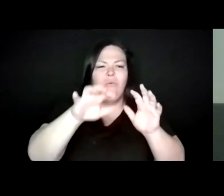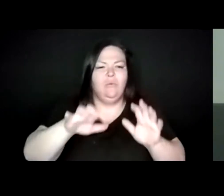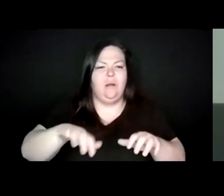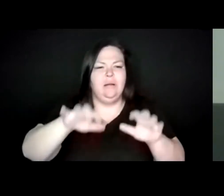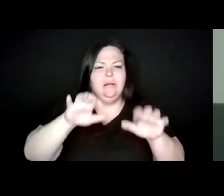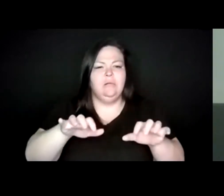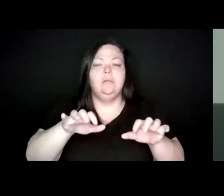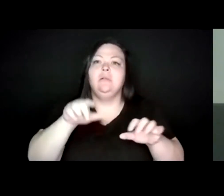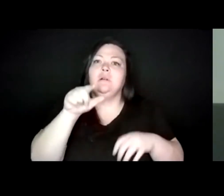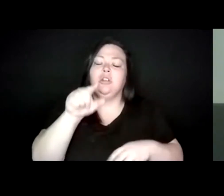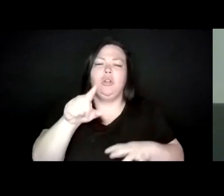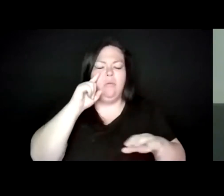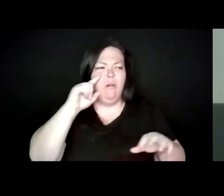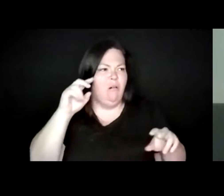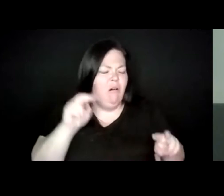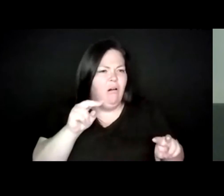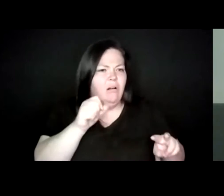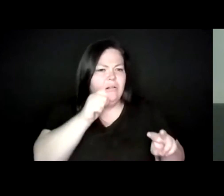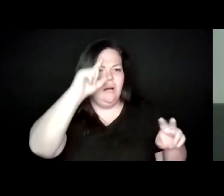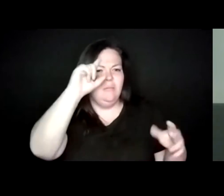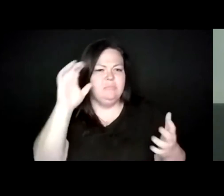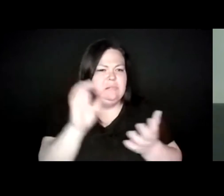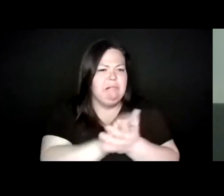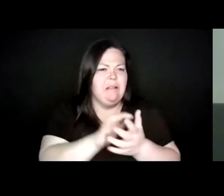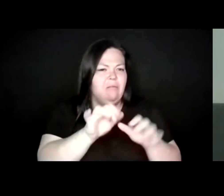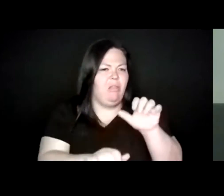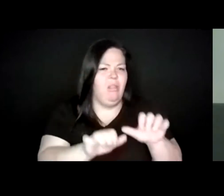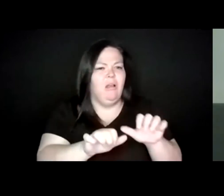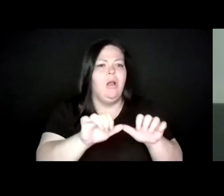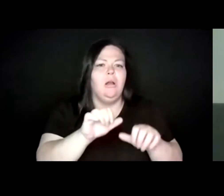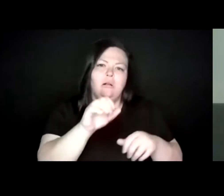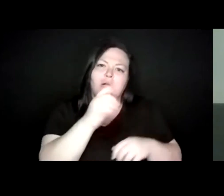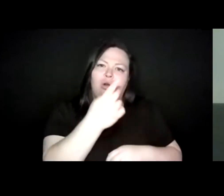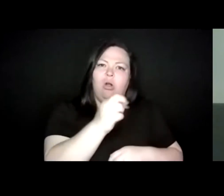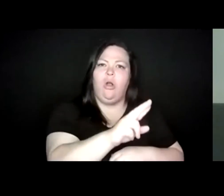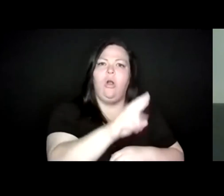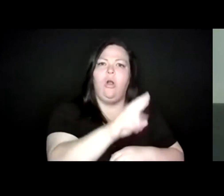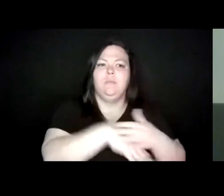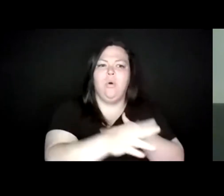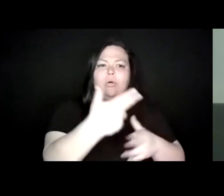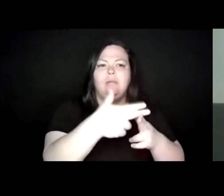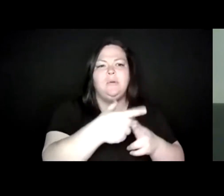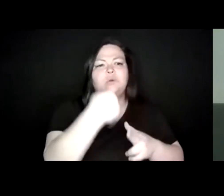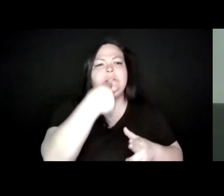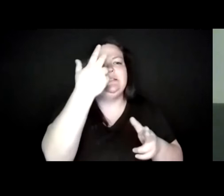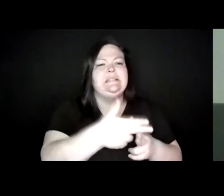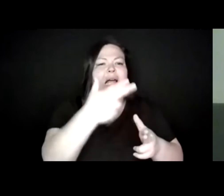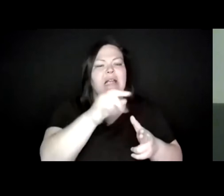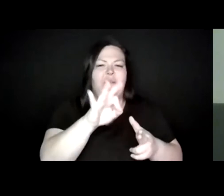you plunged with disbelief/ reciting her birth name, as if rite as if/ you could wrestle up the dead//